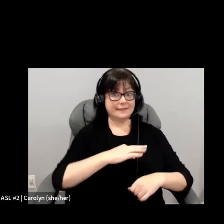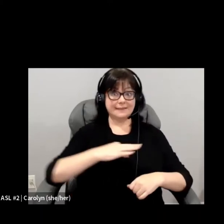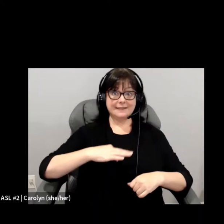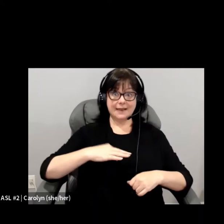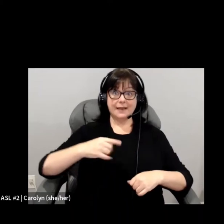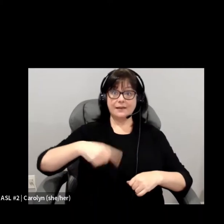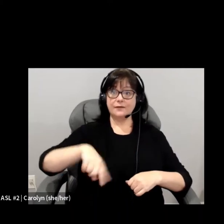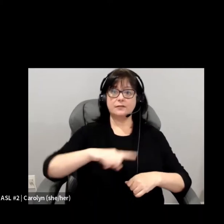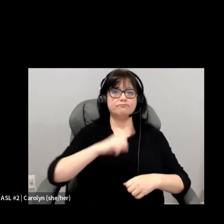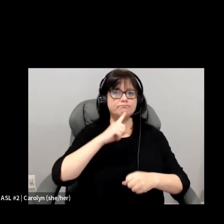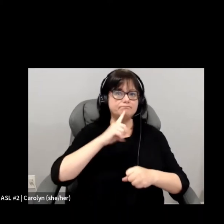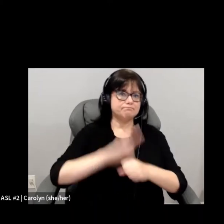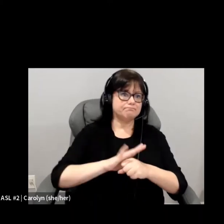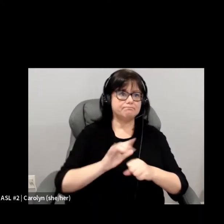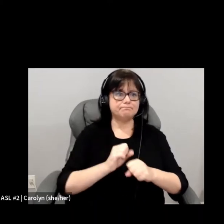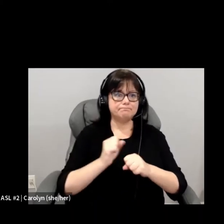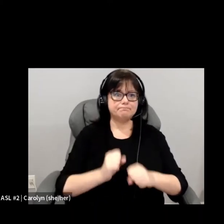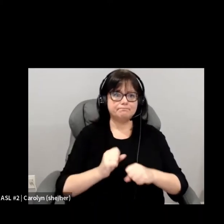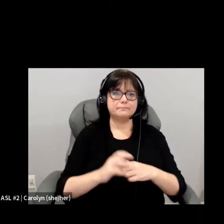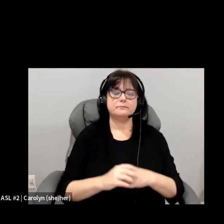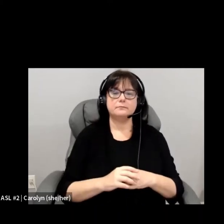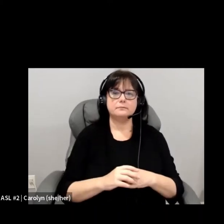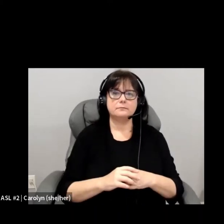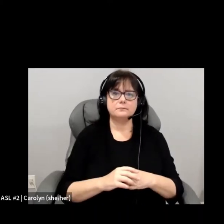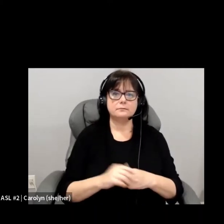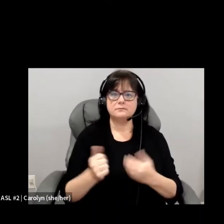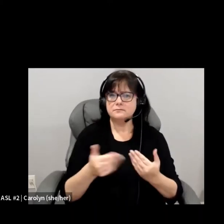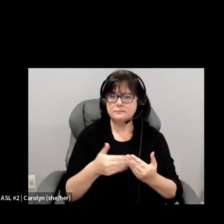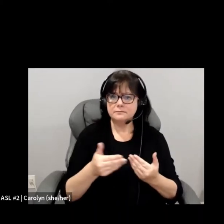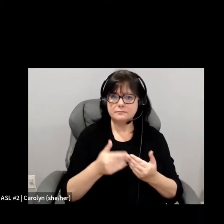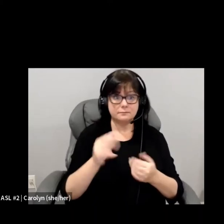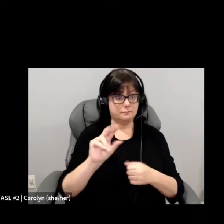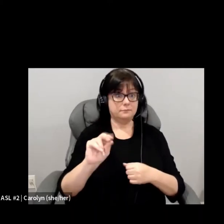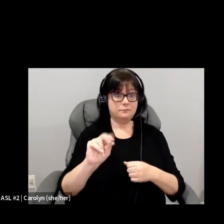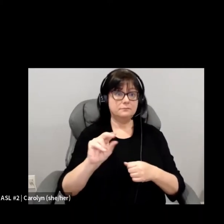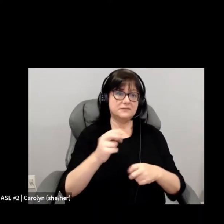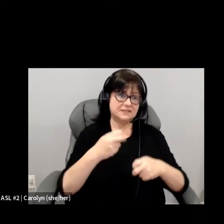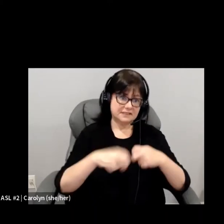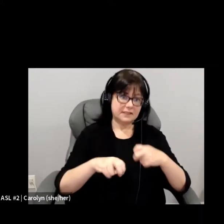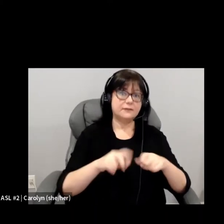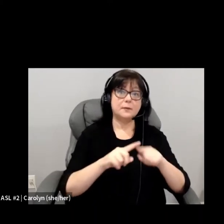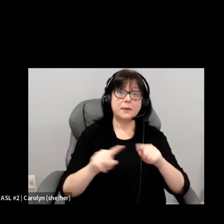WHILE A DIFFICULT AND TAXING JOB, IT IS MADE EASIER BY THE LEADERSHIP OF ROB LATTANZIO AND DOREEN WAY.